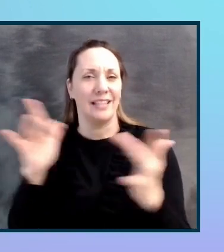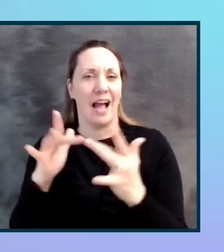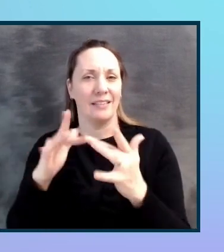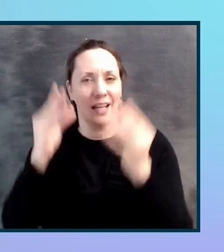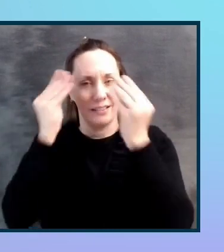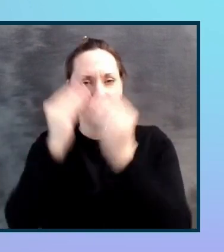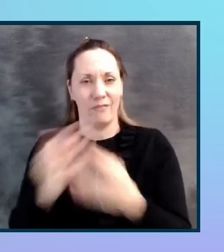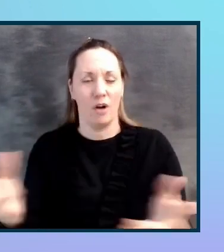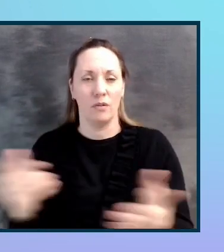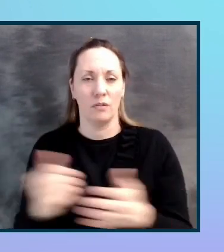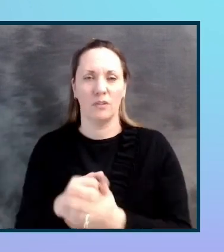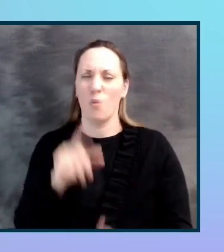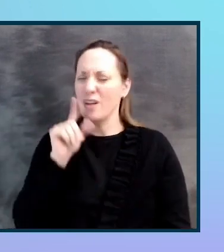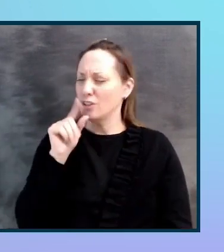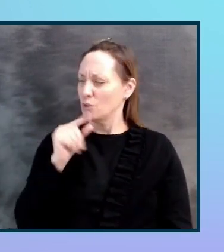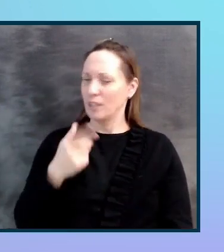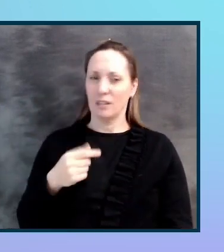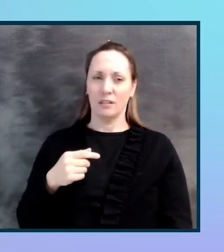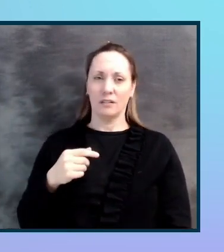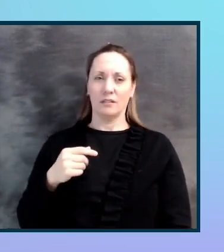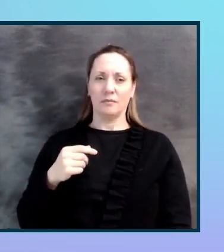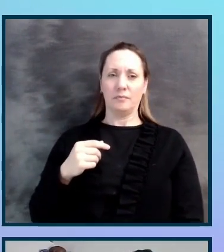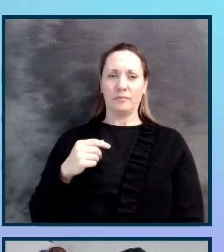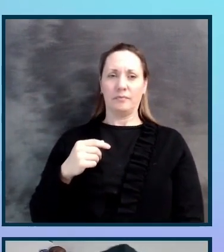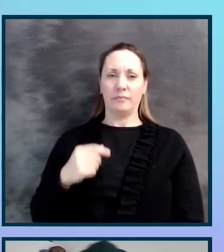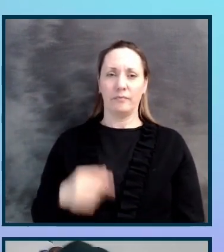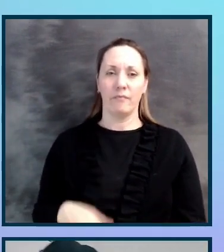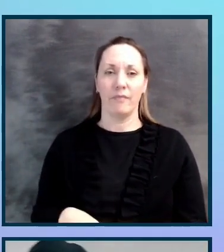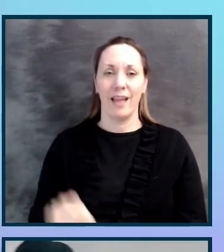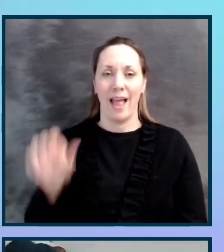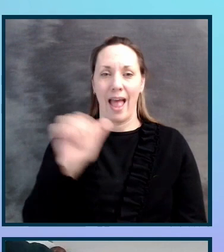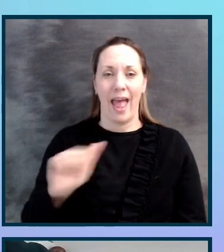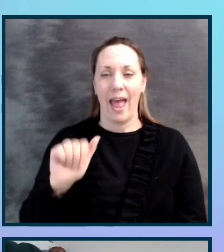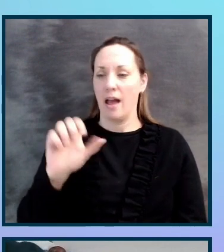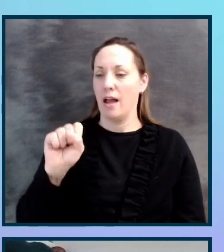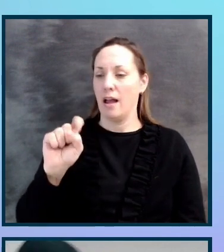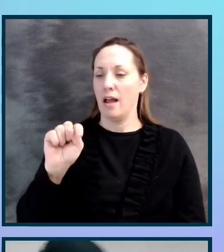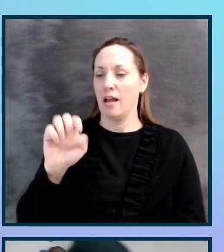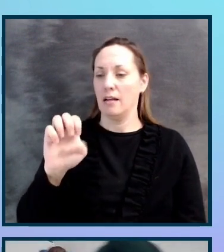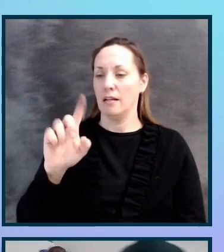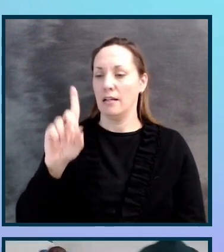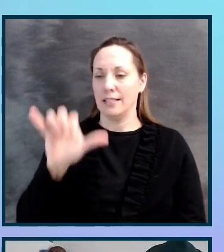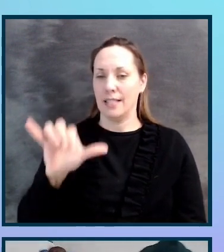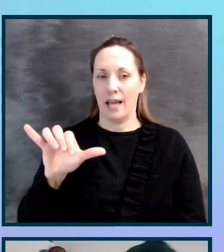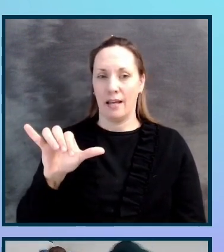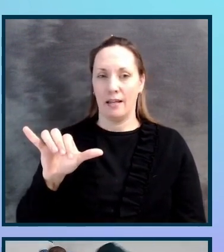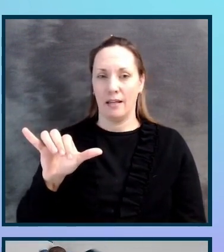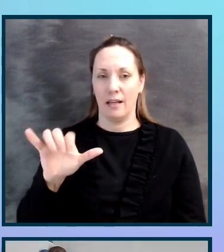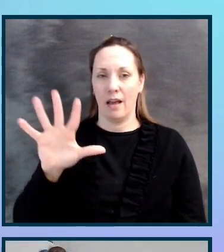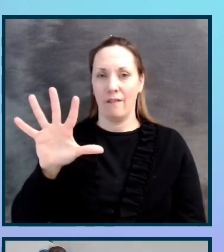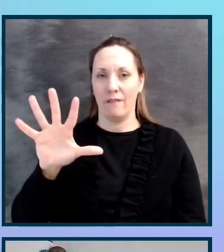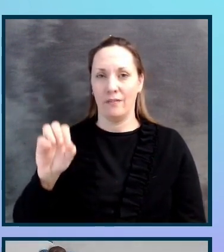What's your Twitter again? Might as well shout it out. @steady, S-T-E-A-D-Y 5063.